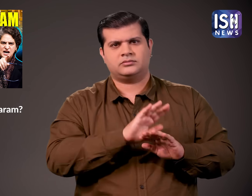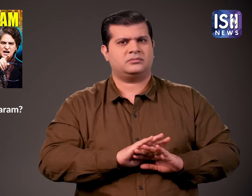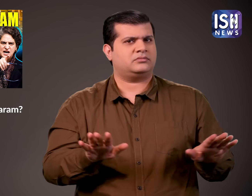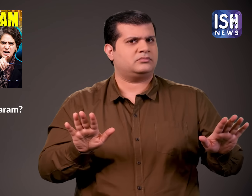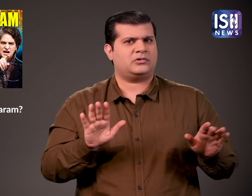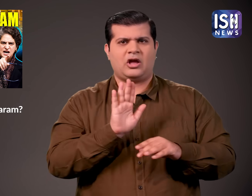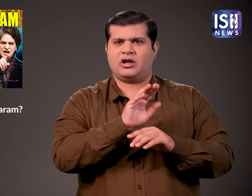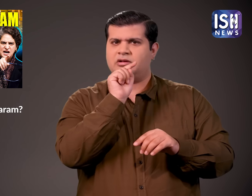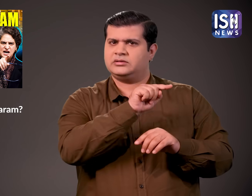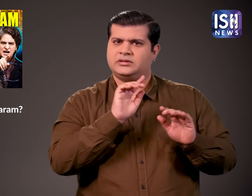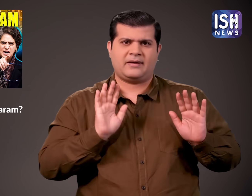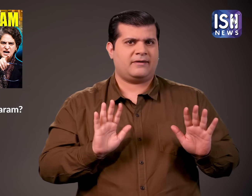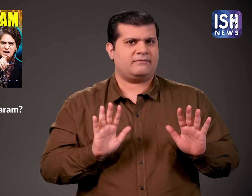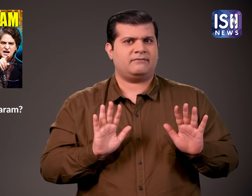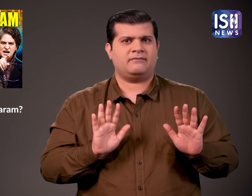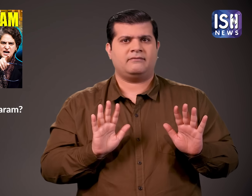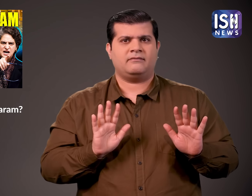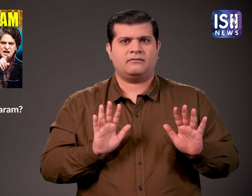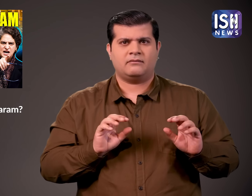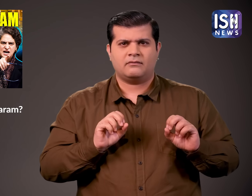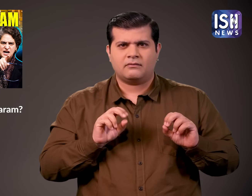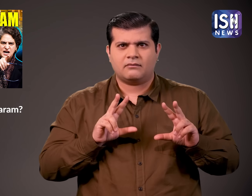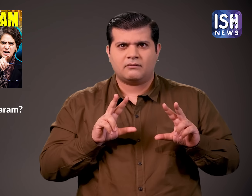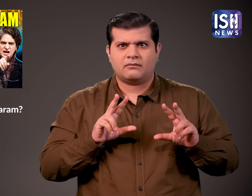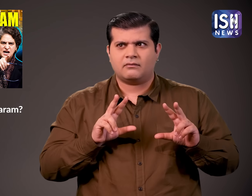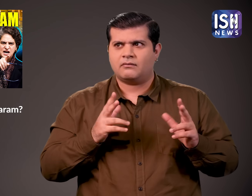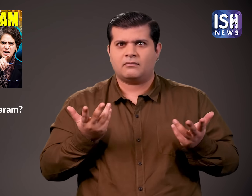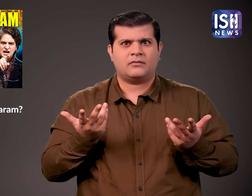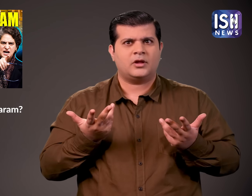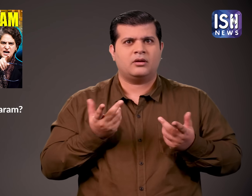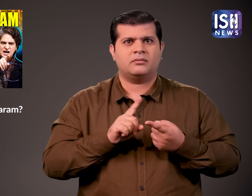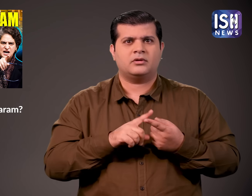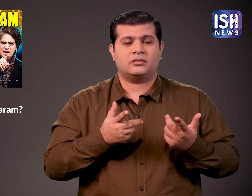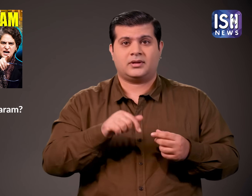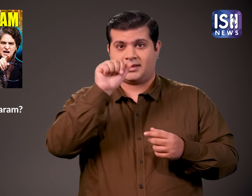He openly accused the Congress. It was a shocking revelation. What had happened?